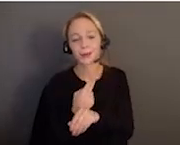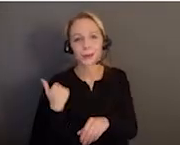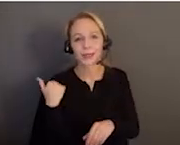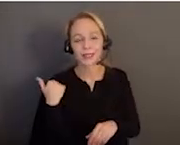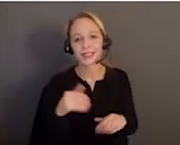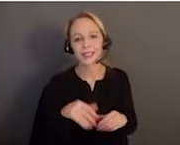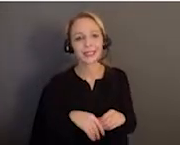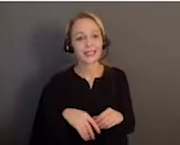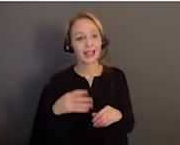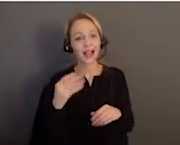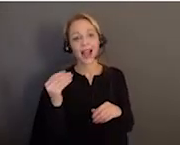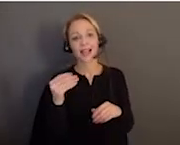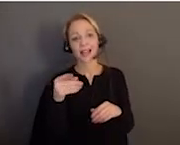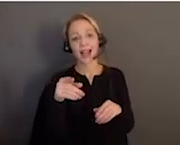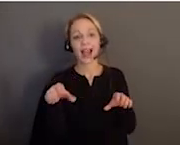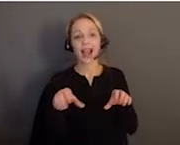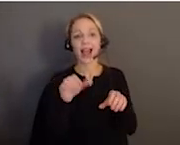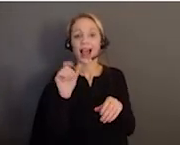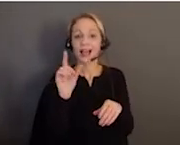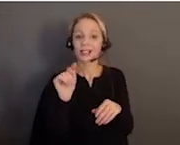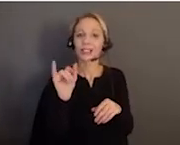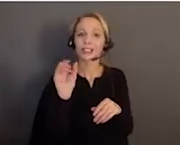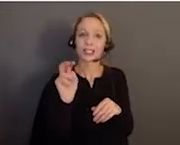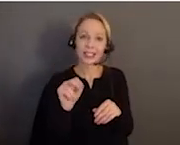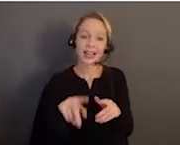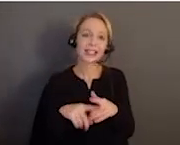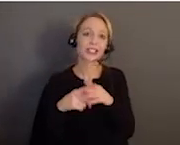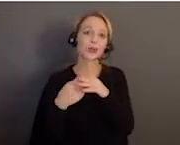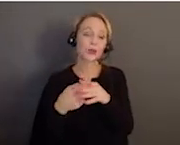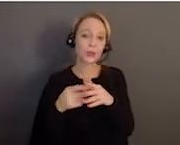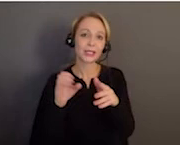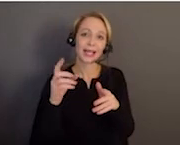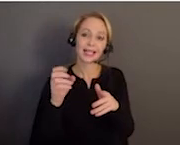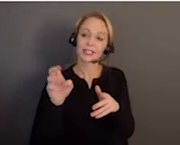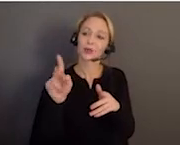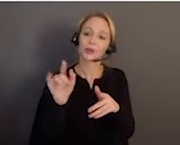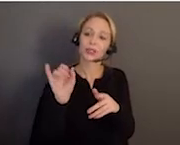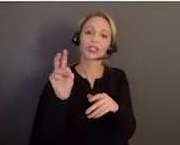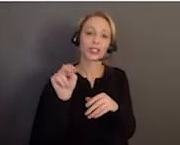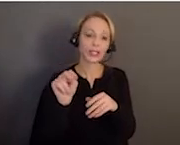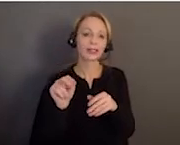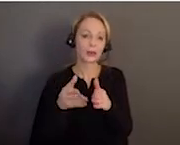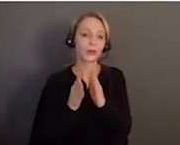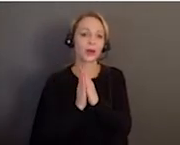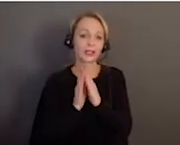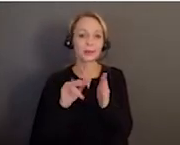AND ACTION EXECUTION REQUESTS, THE REQUEST TO PERFORM THE USEFUL TASK.